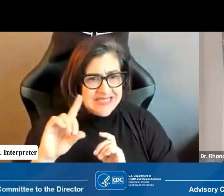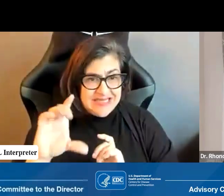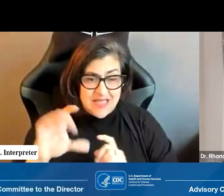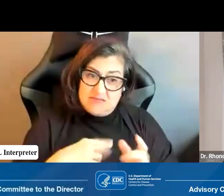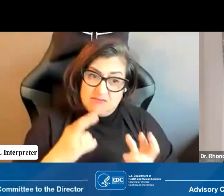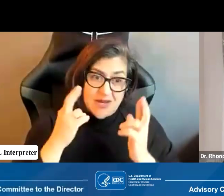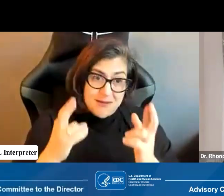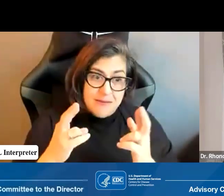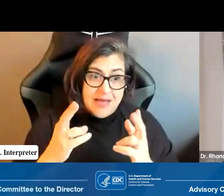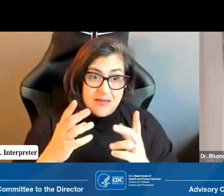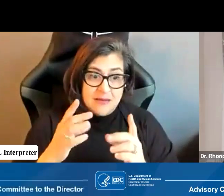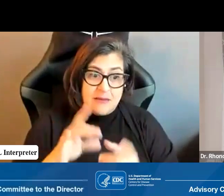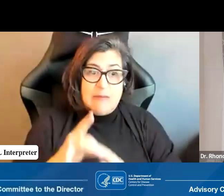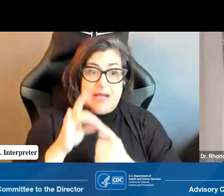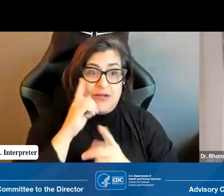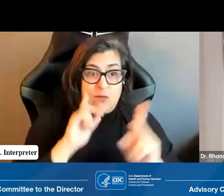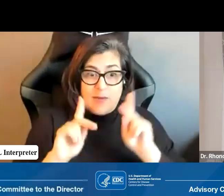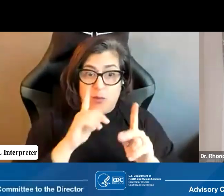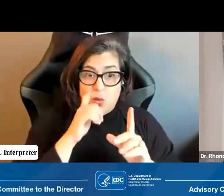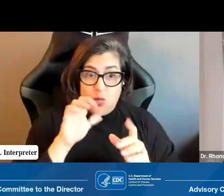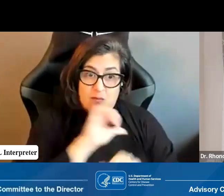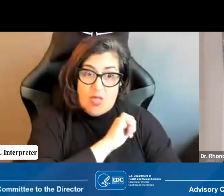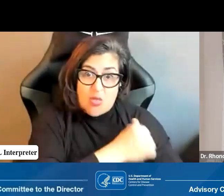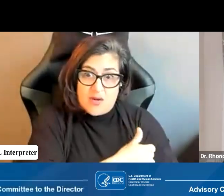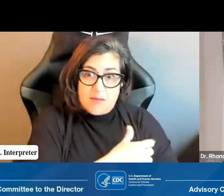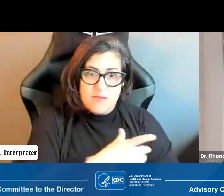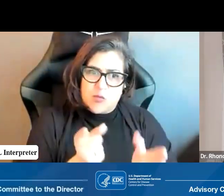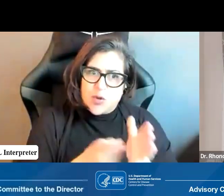especially for positions of authority, that it'd be required they come and meet with you